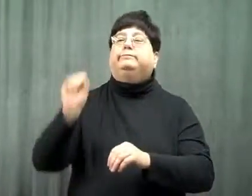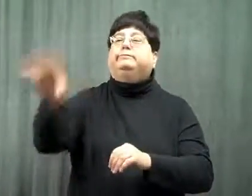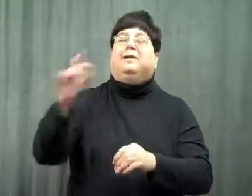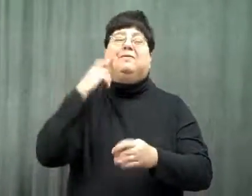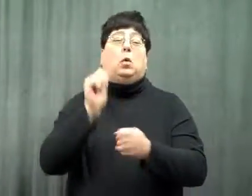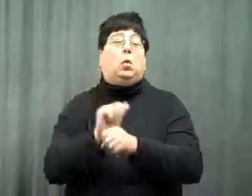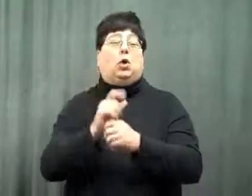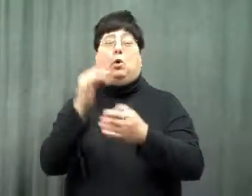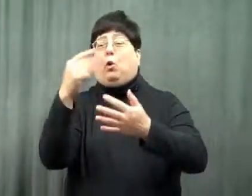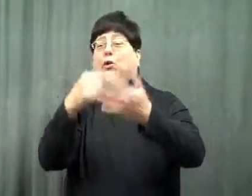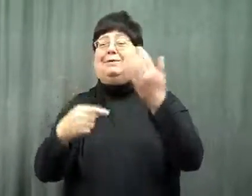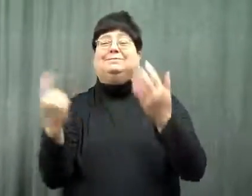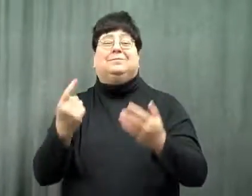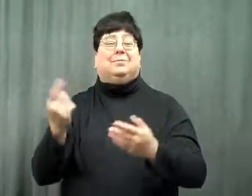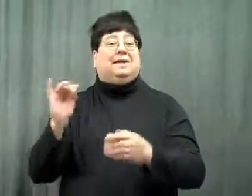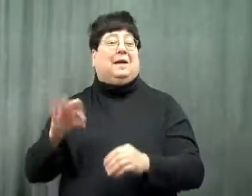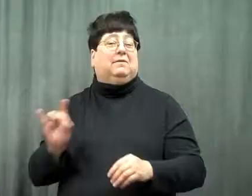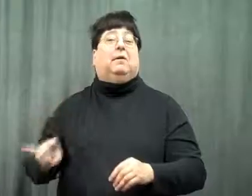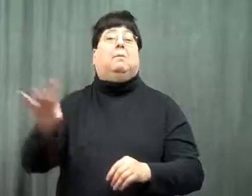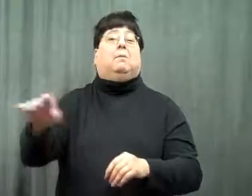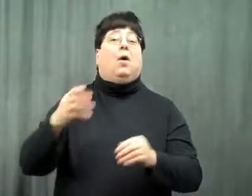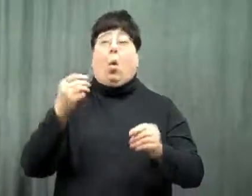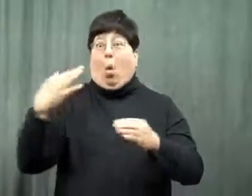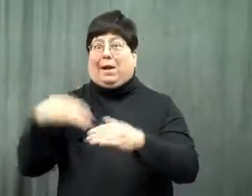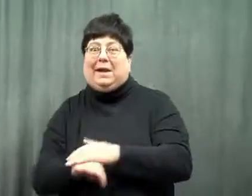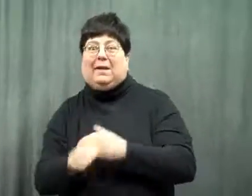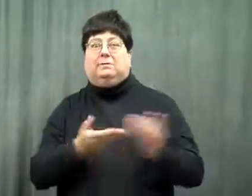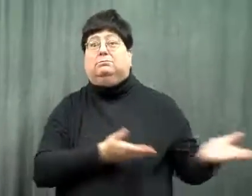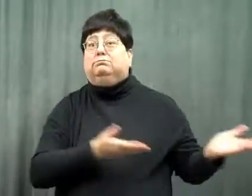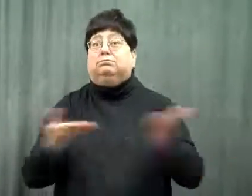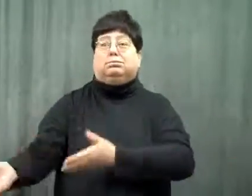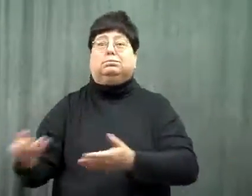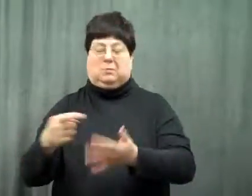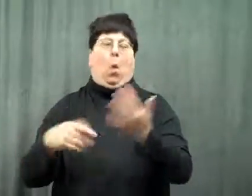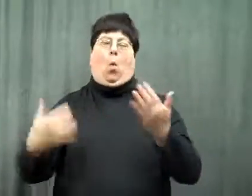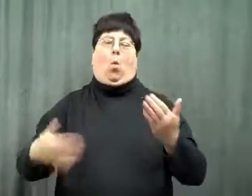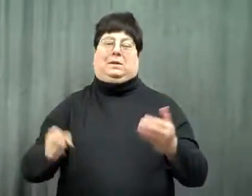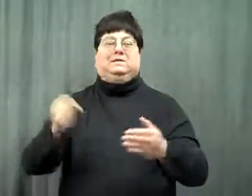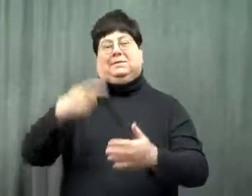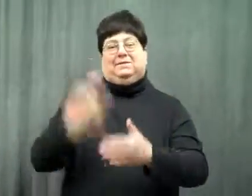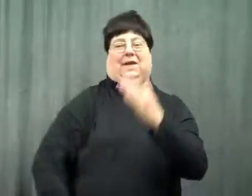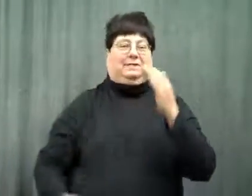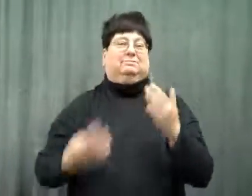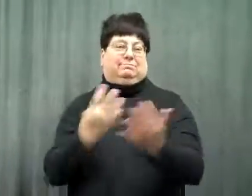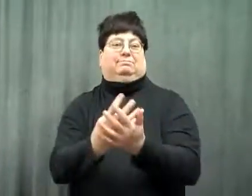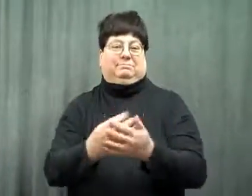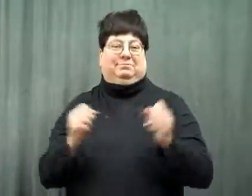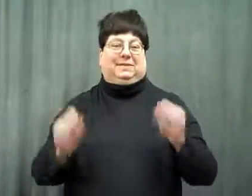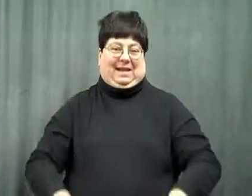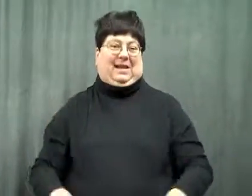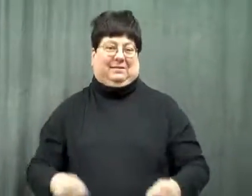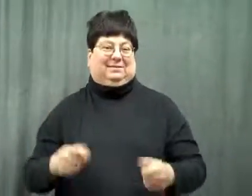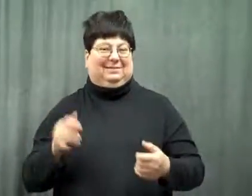They might be transporting them to get work, or whatever, or maybe even bringing them into the USA. They will be liable to fines and jail.